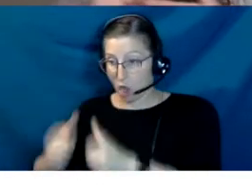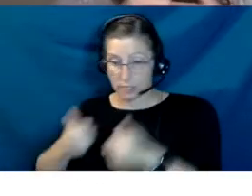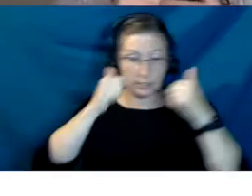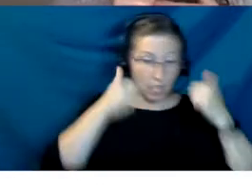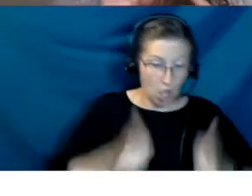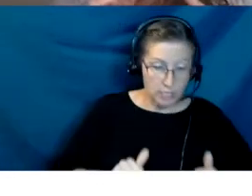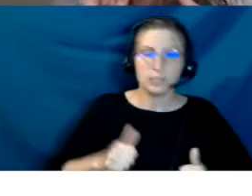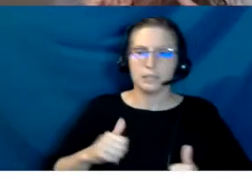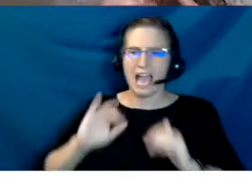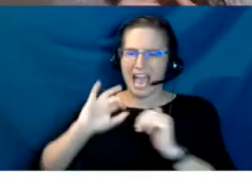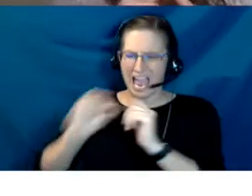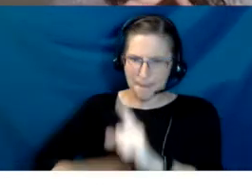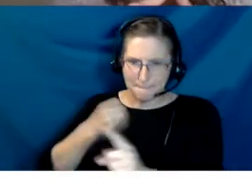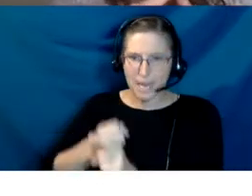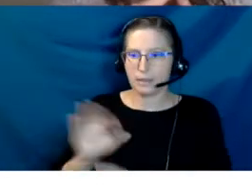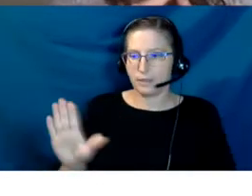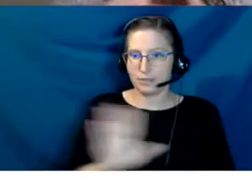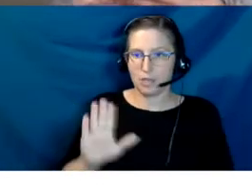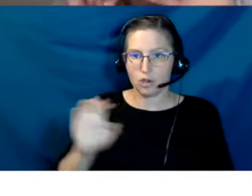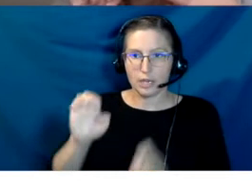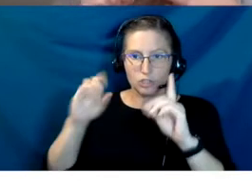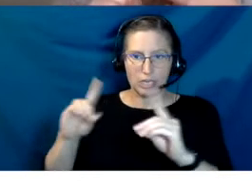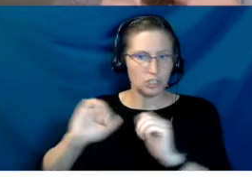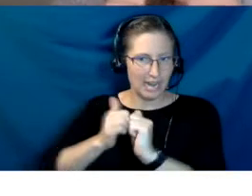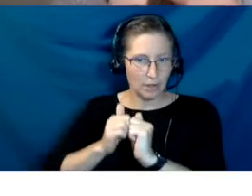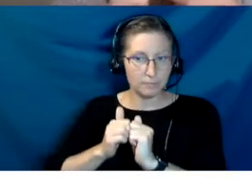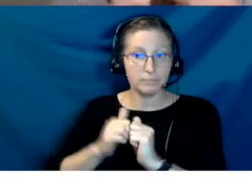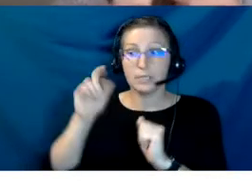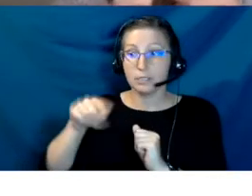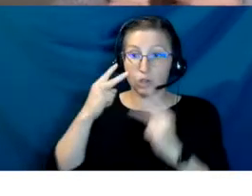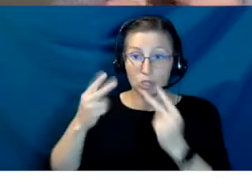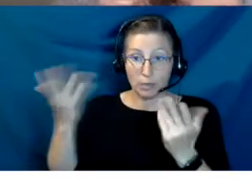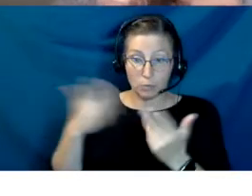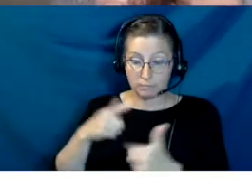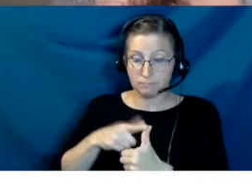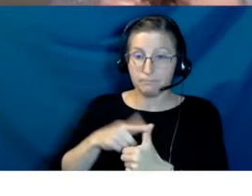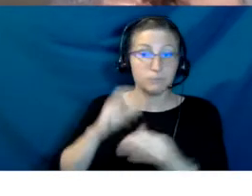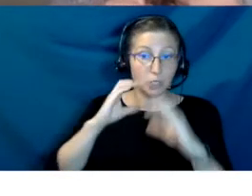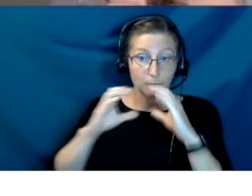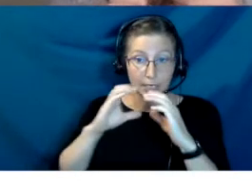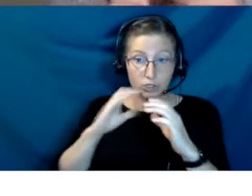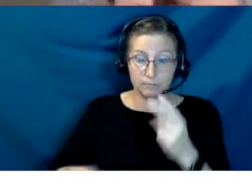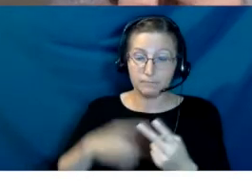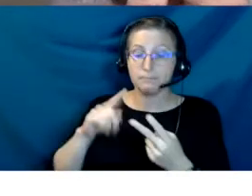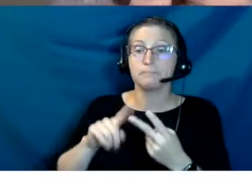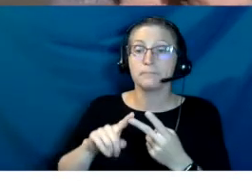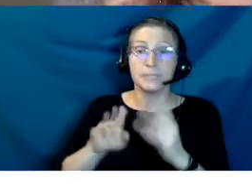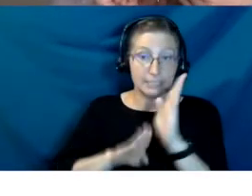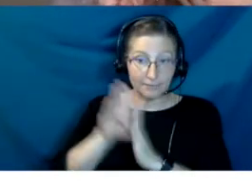they need to look at communication, development, and the developmental performance, and then